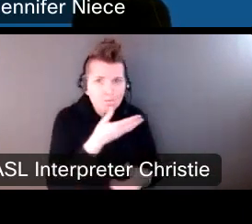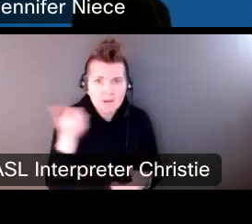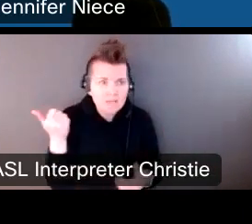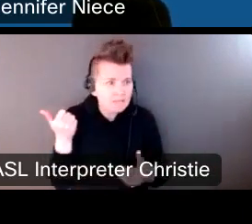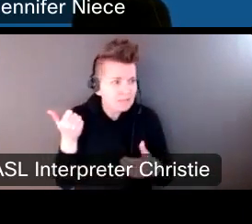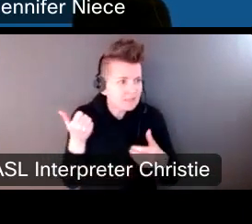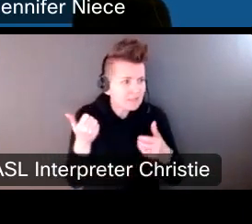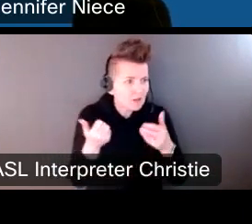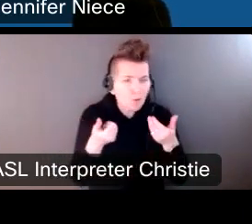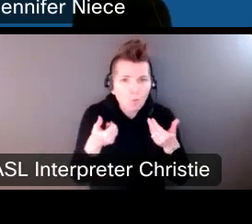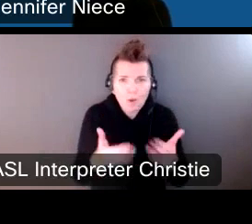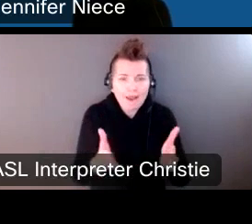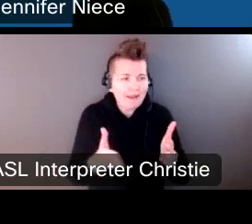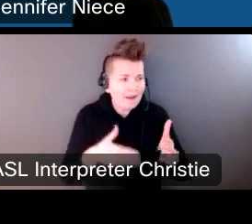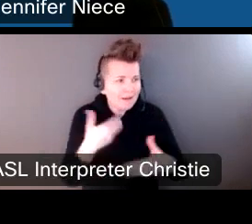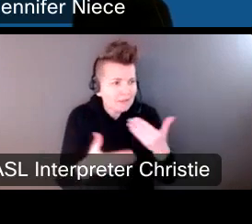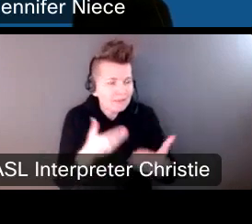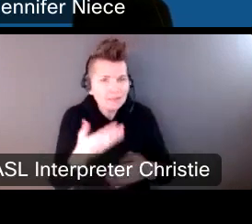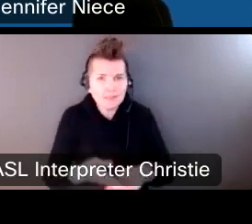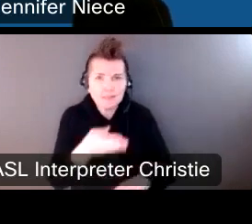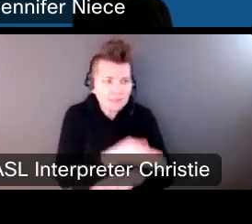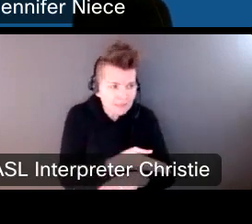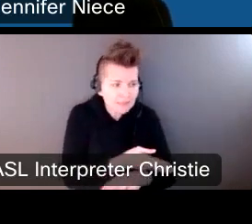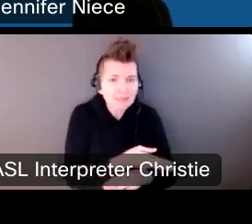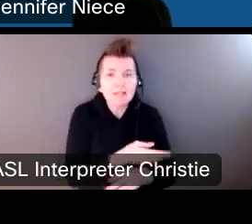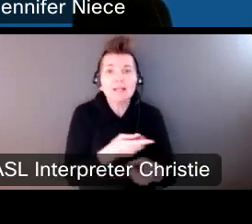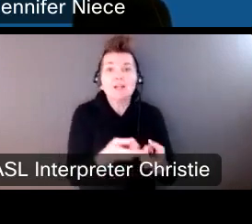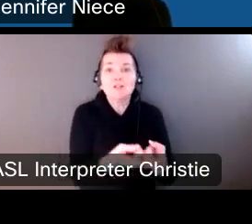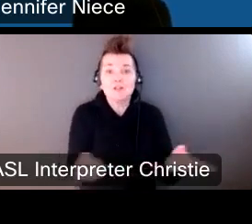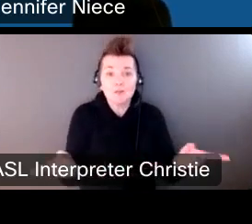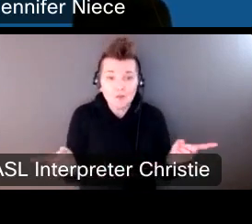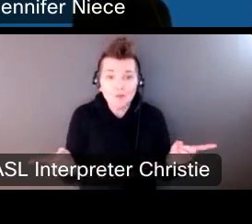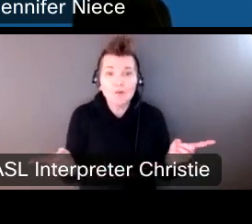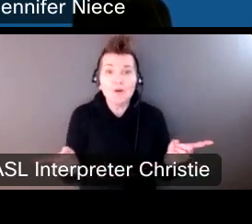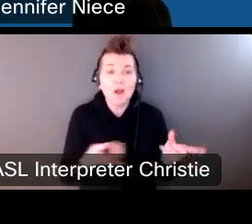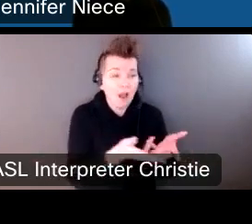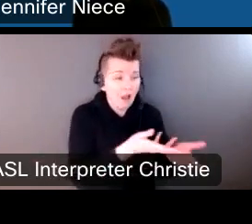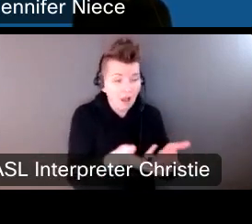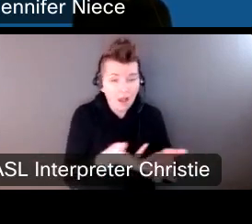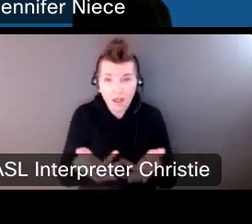and we've been engaging even further to get iterative feedback on